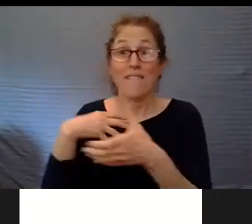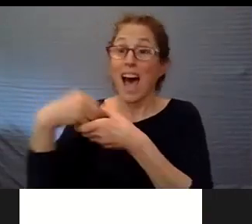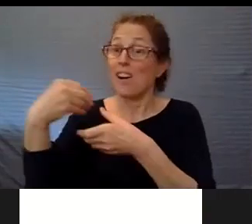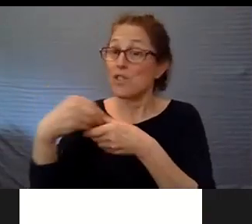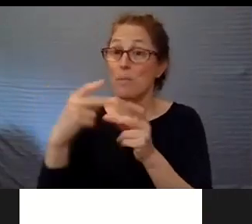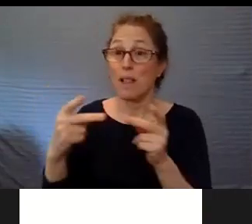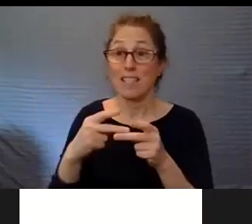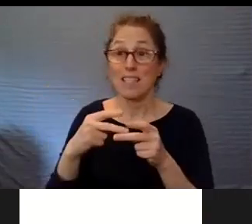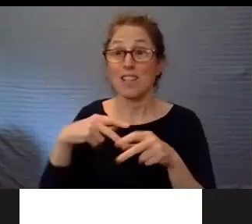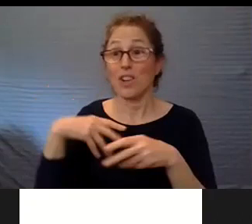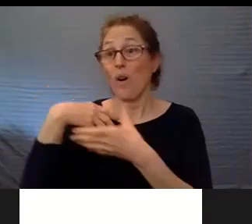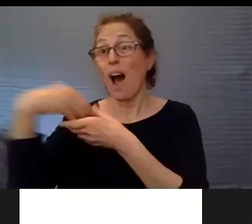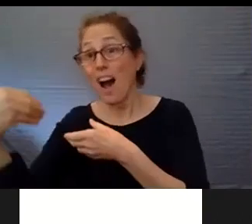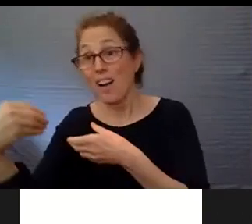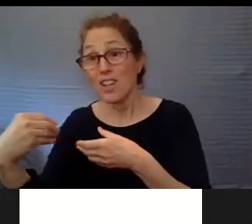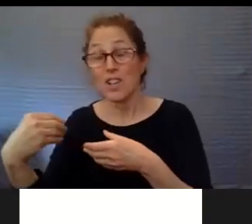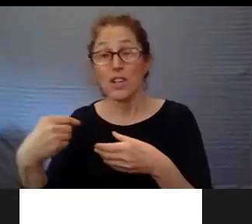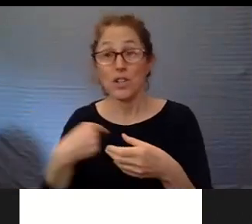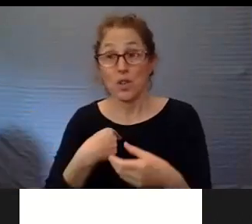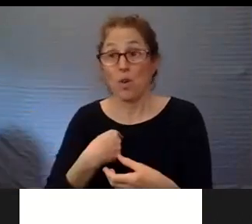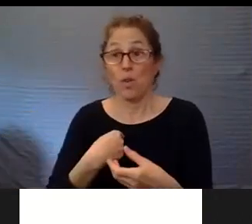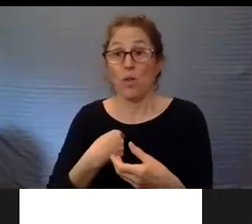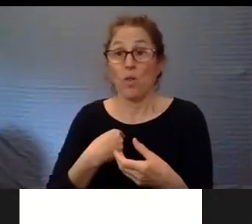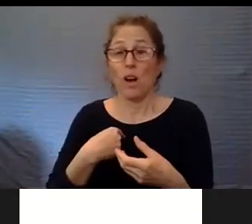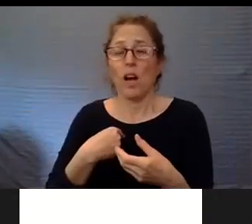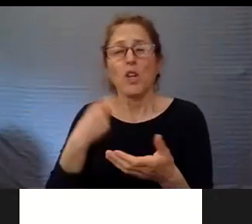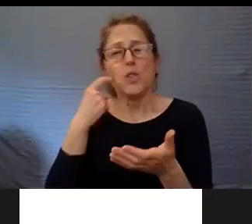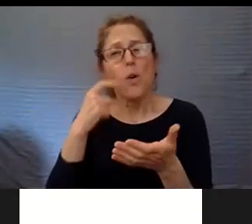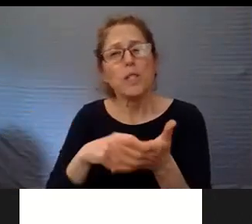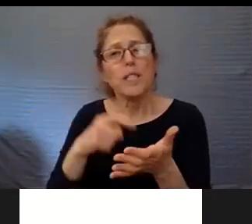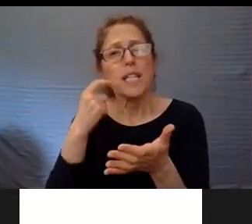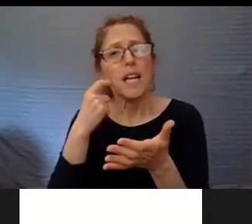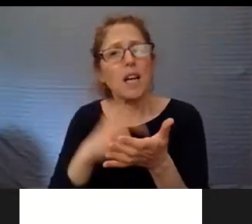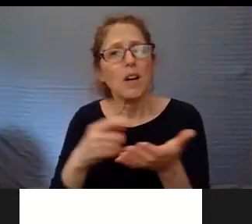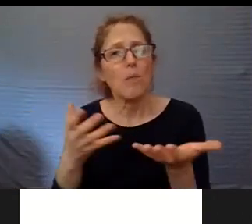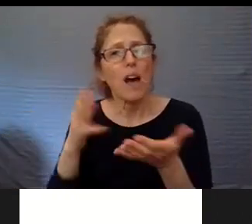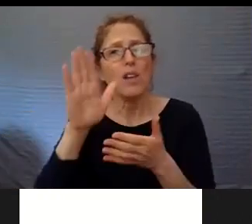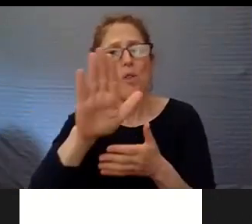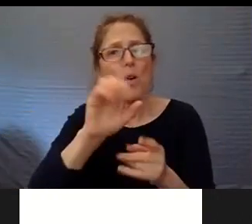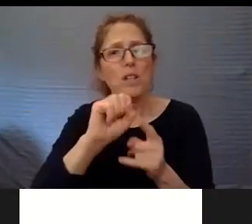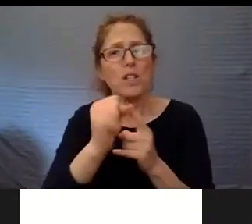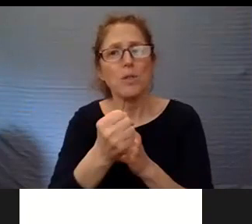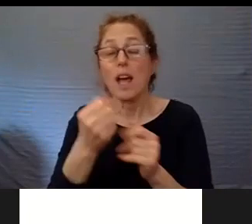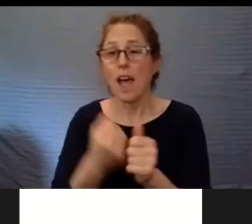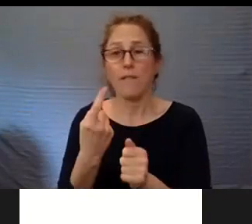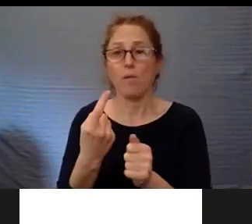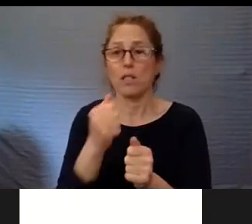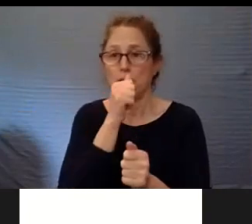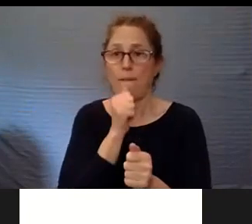And I think, you know, taking stock of, you know, what your situation -- everybody is suffering right now.